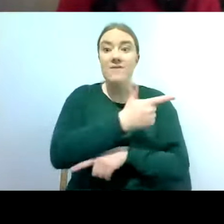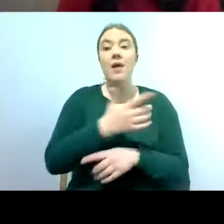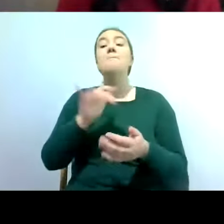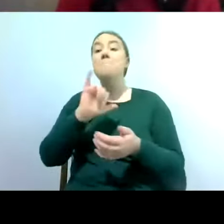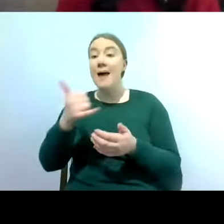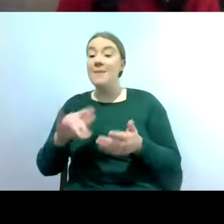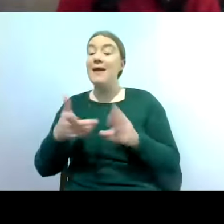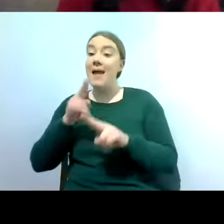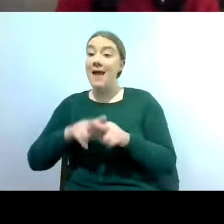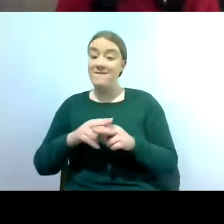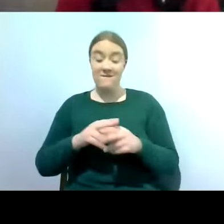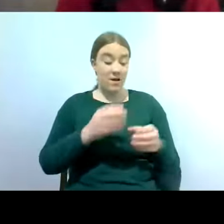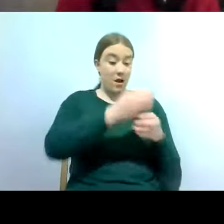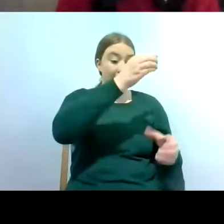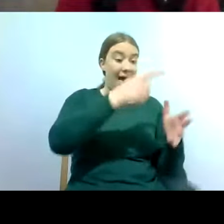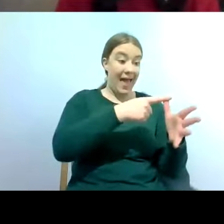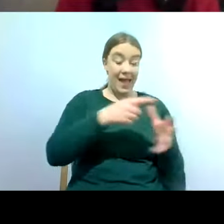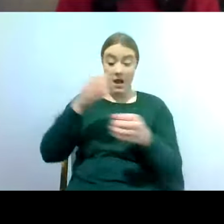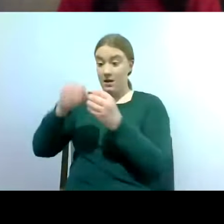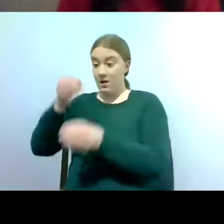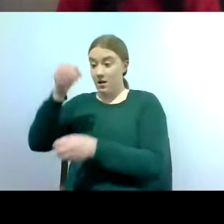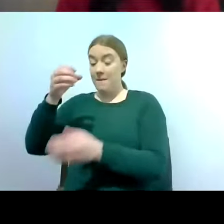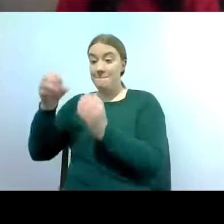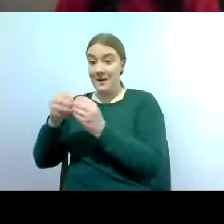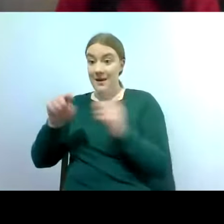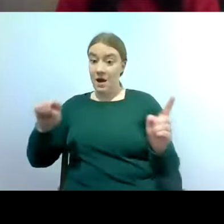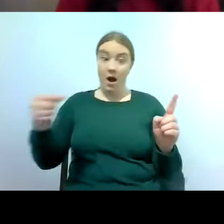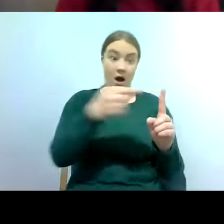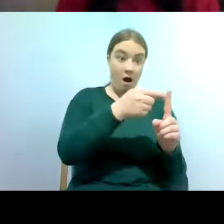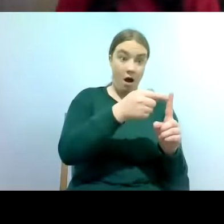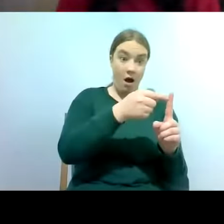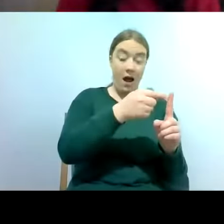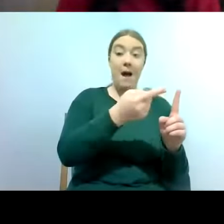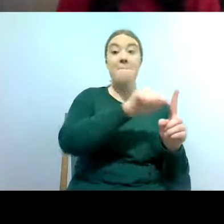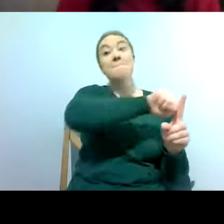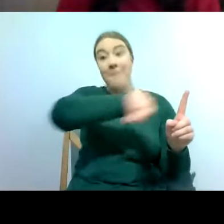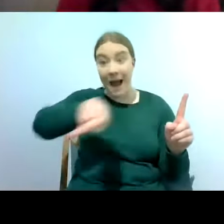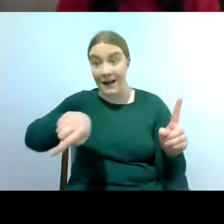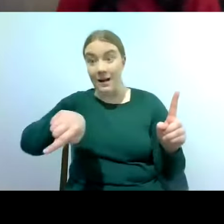and then back up to a and then back down to b again we would just times that initial